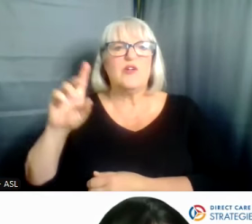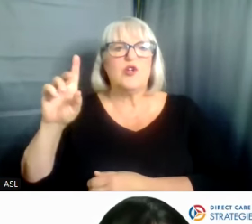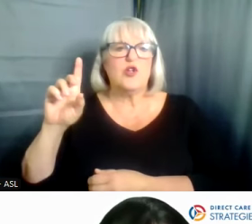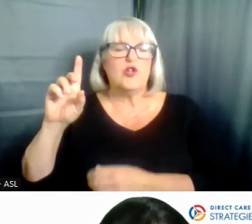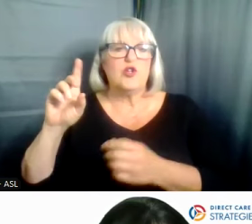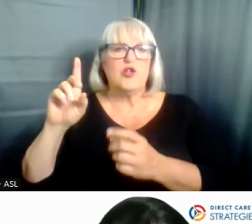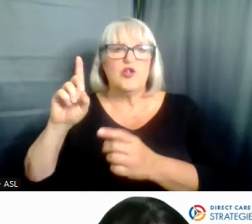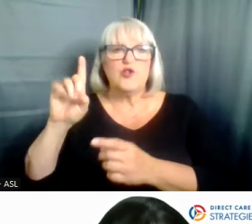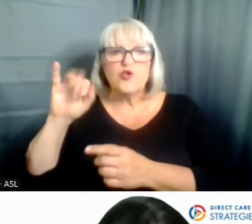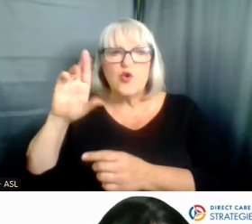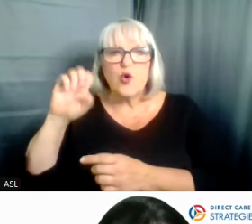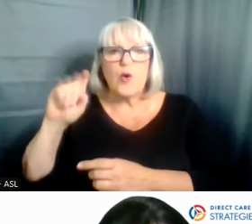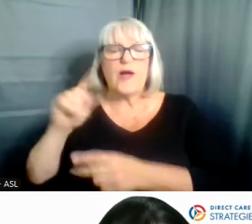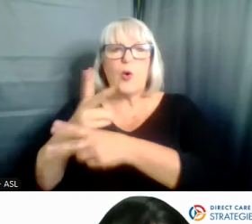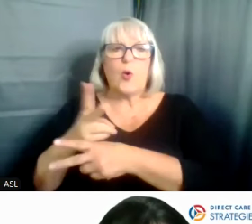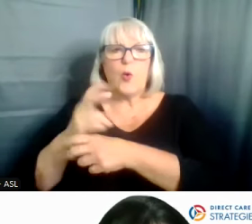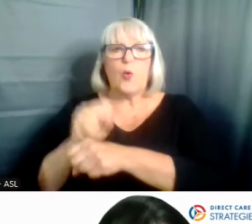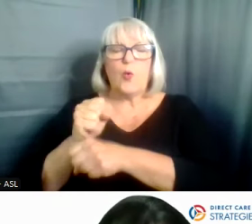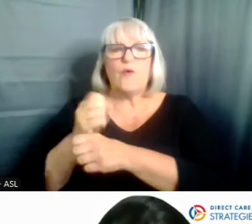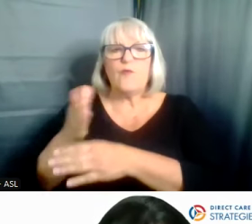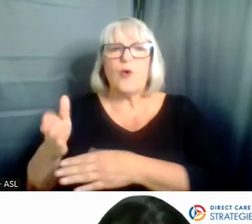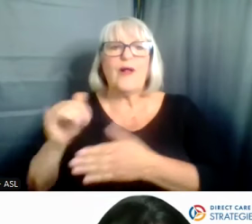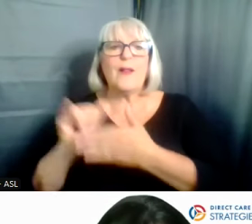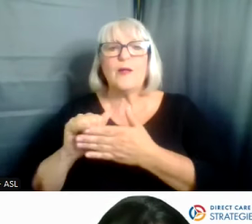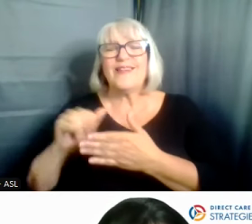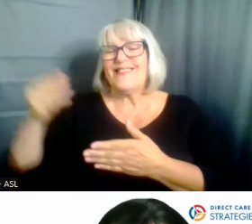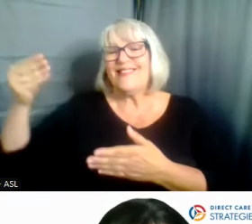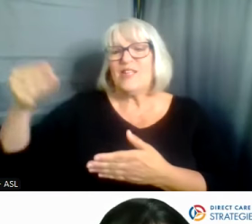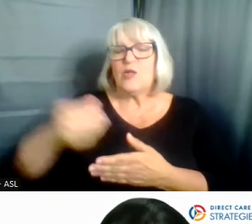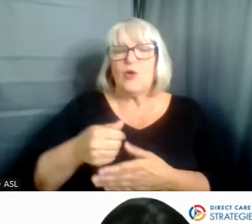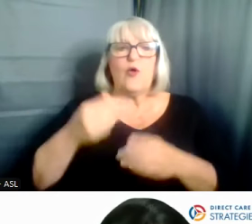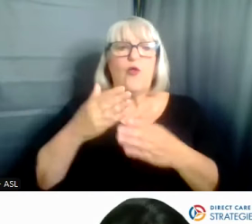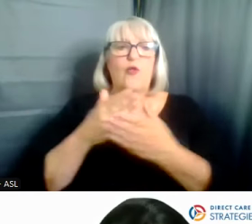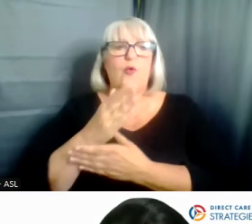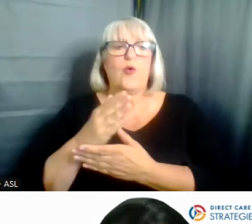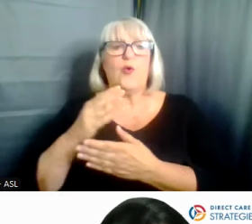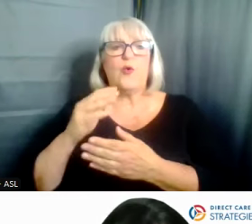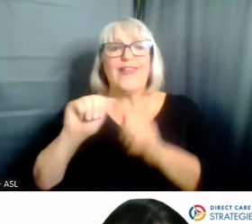The center is funded through the administration of community Living. Before we get started, I will offer a